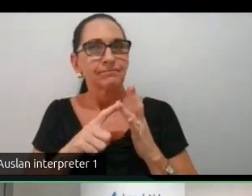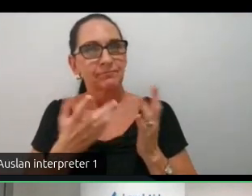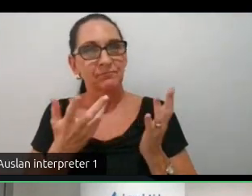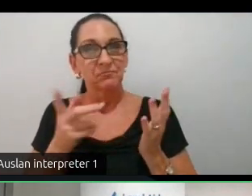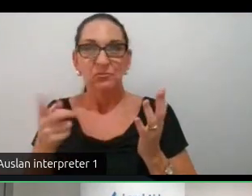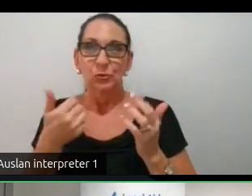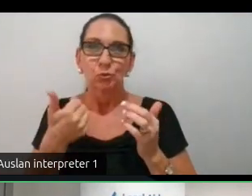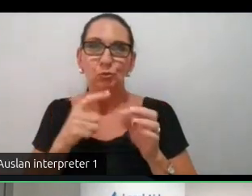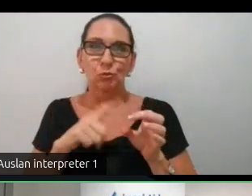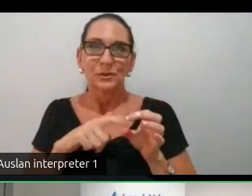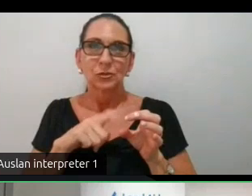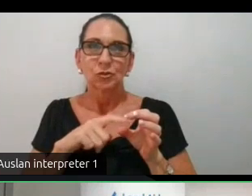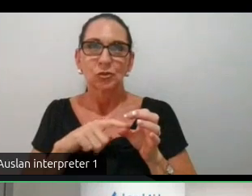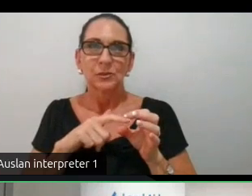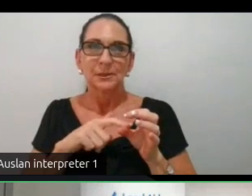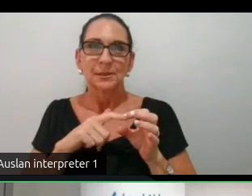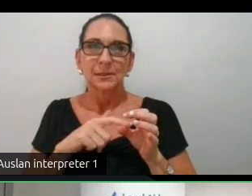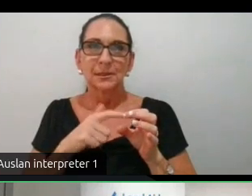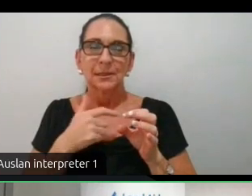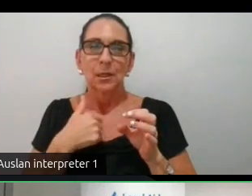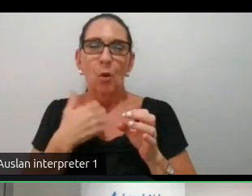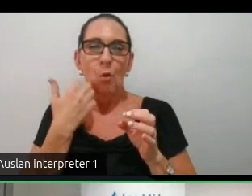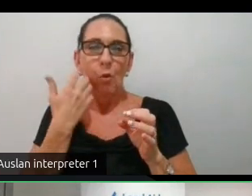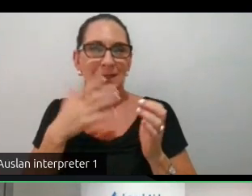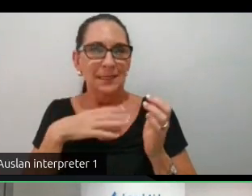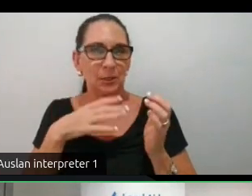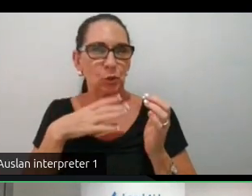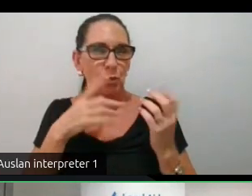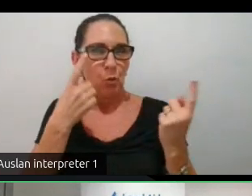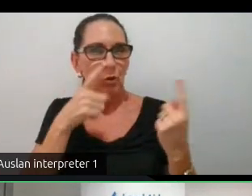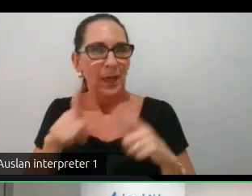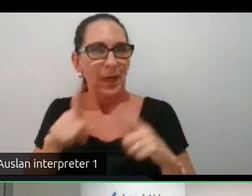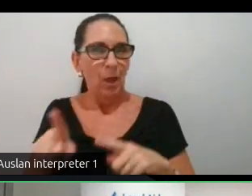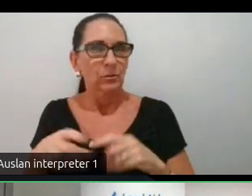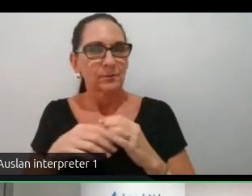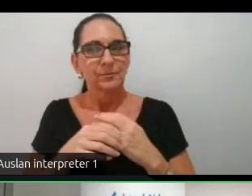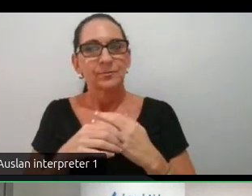really um good question that we should always have a look at. And I think it's depends on the terms